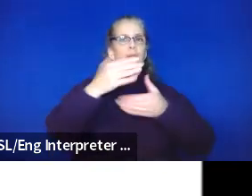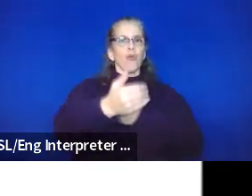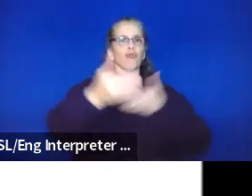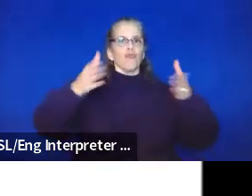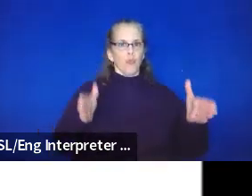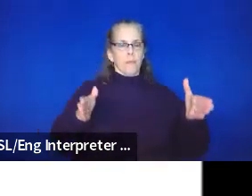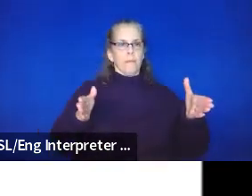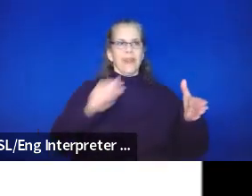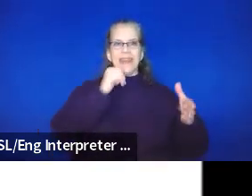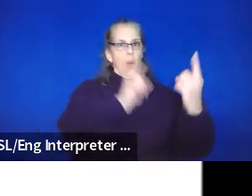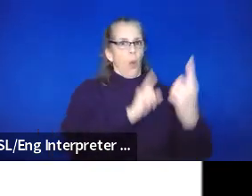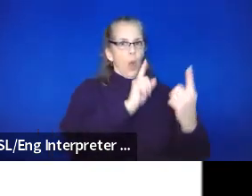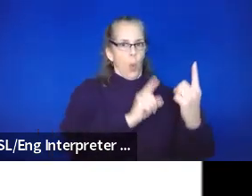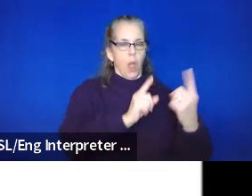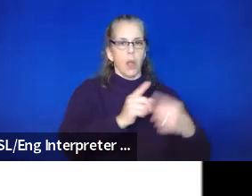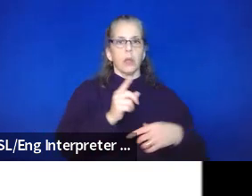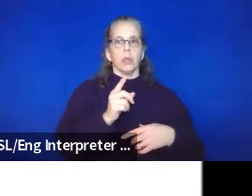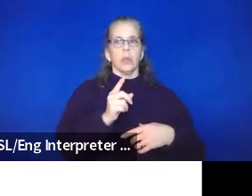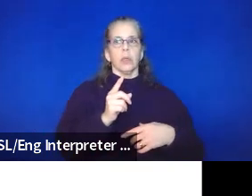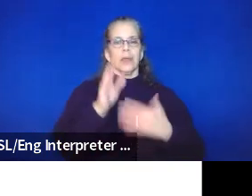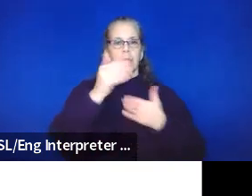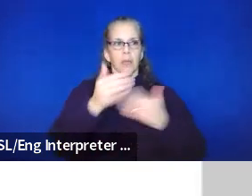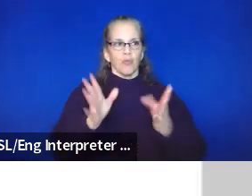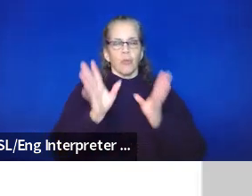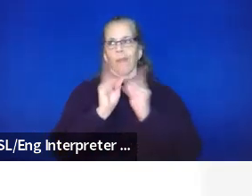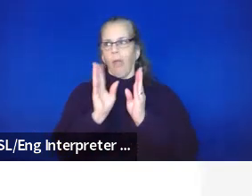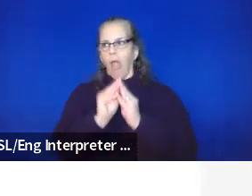conference, you have to do this with every person. And this is what's called reading